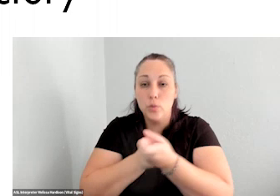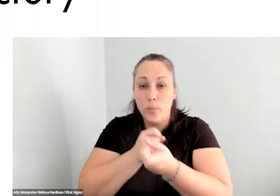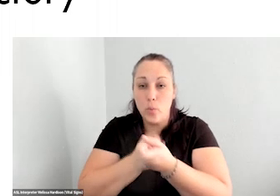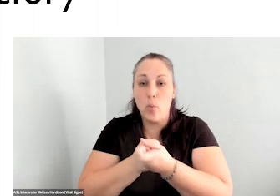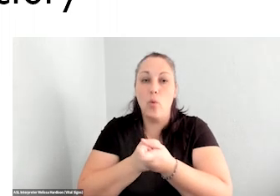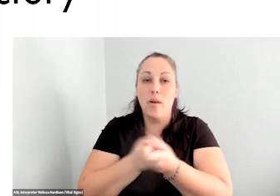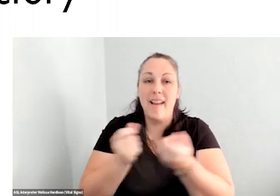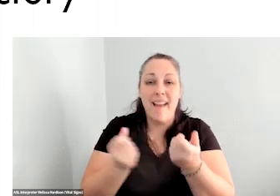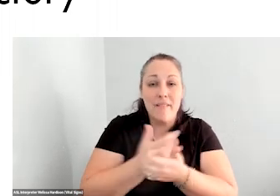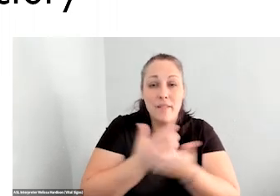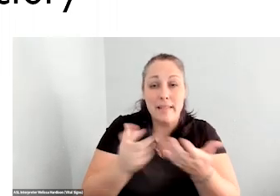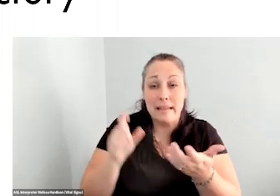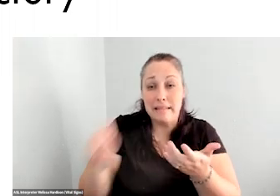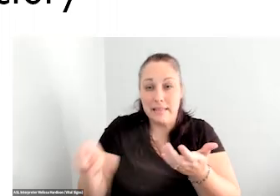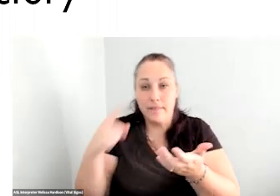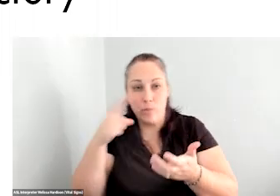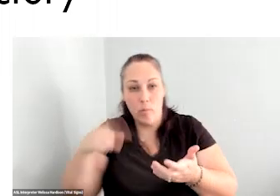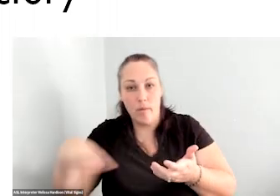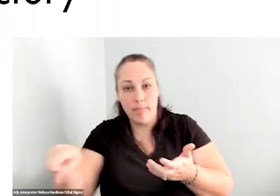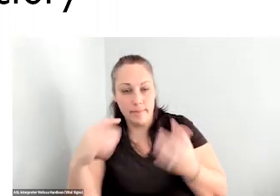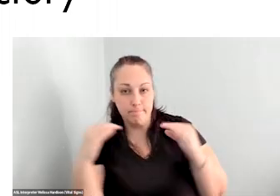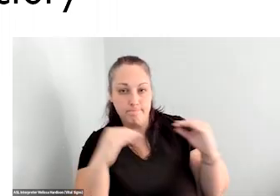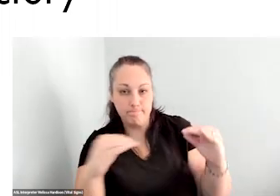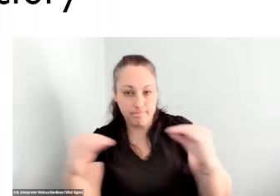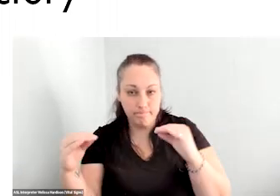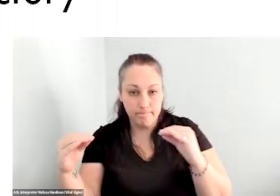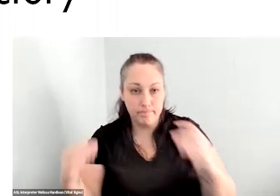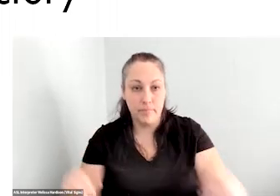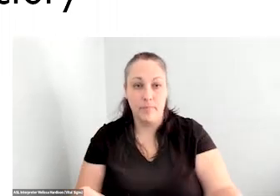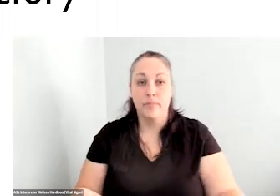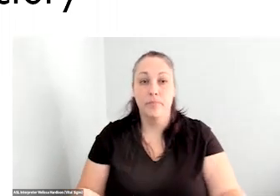It also aims to provide pre-K to 8th grade teachers with the instructional materials